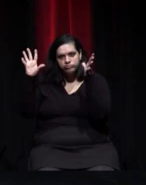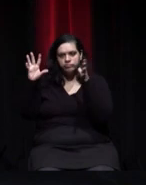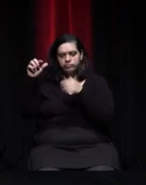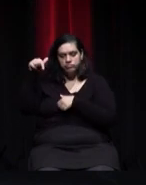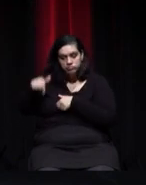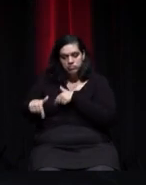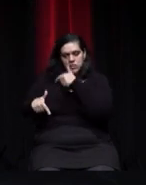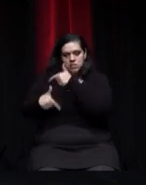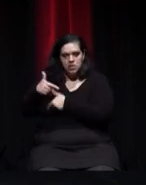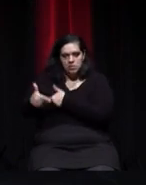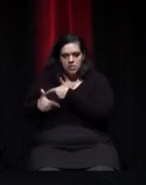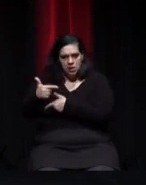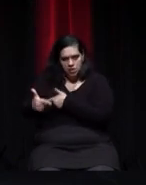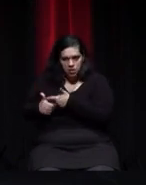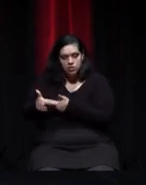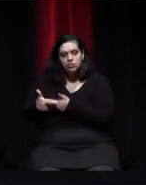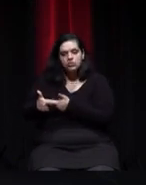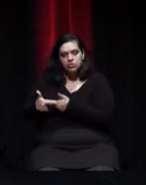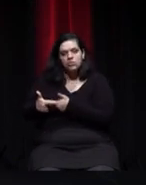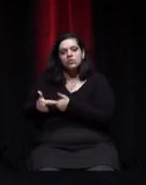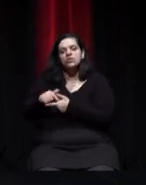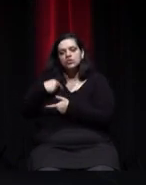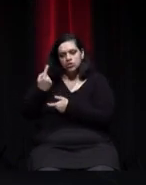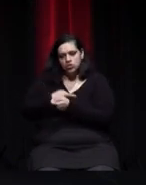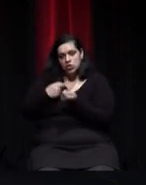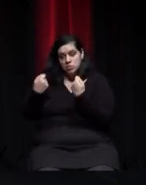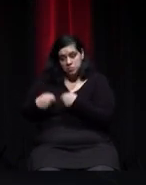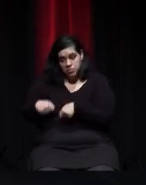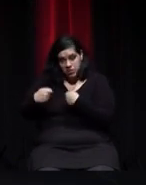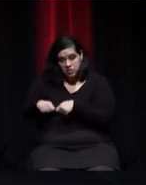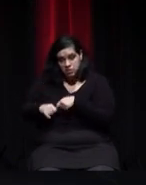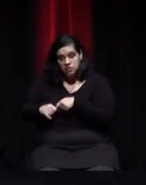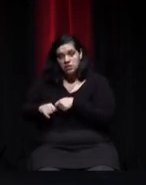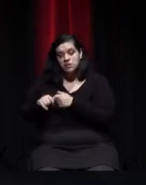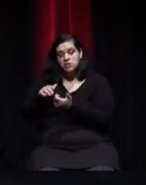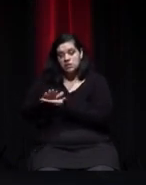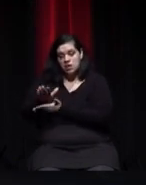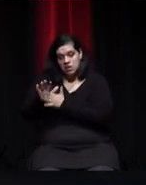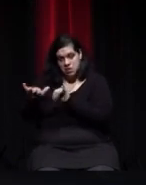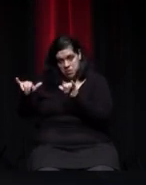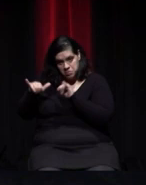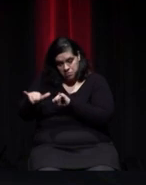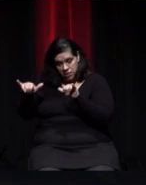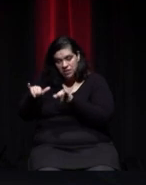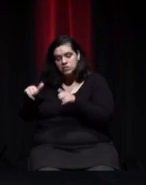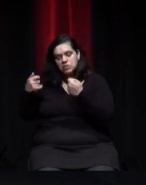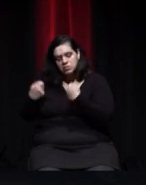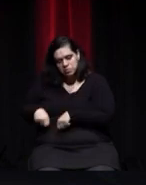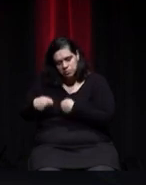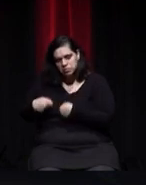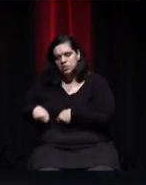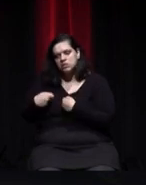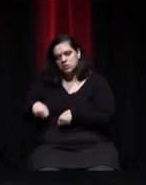We depend, for there to be the press institution, we depend, speaking in terms that are